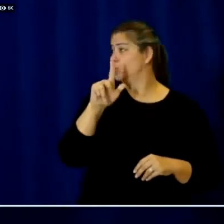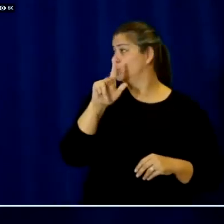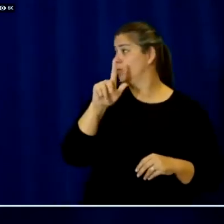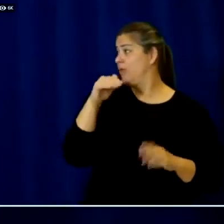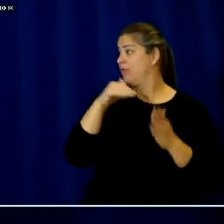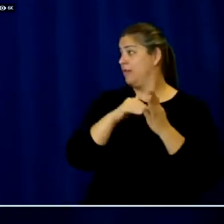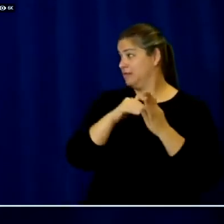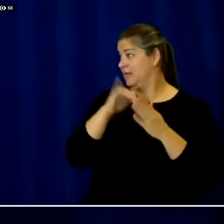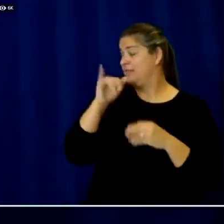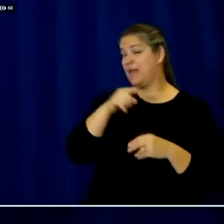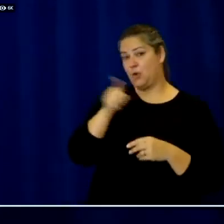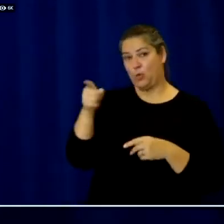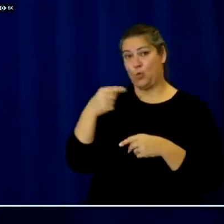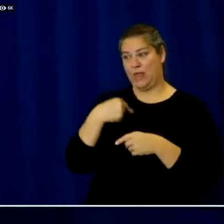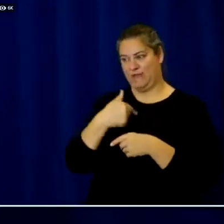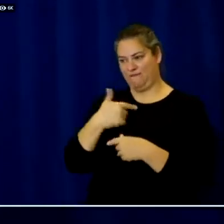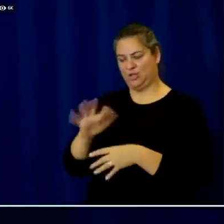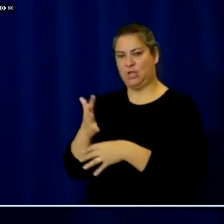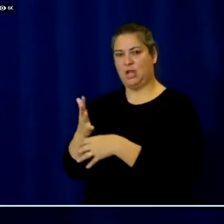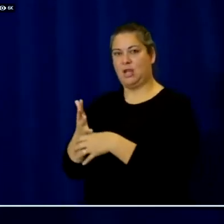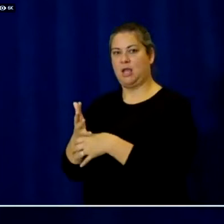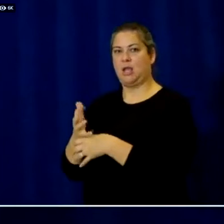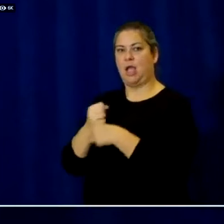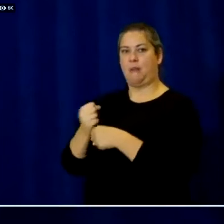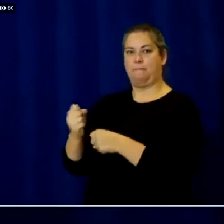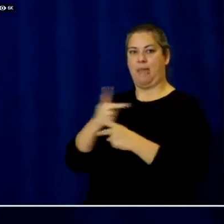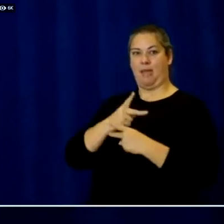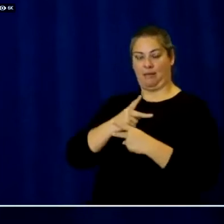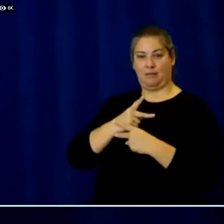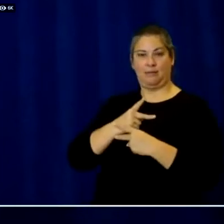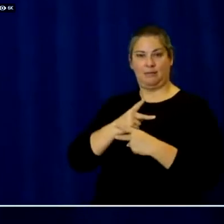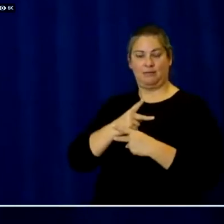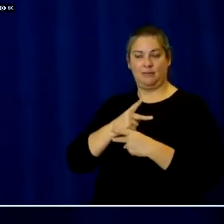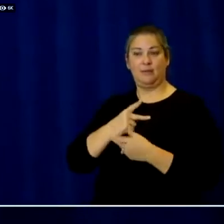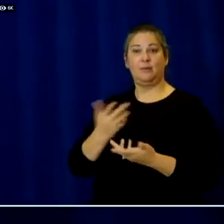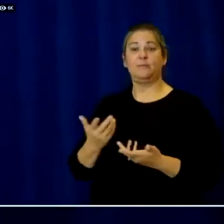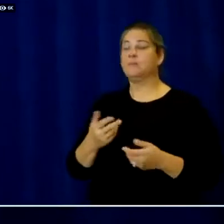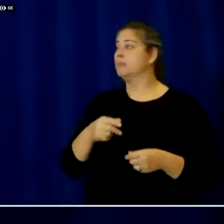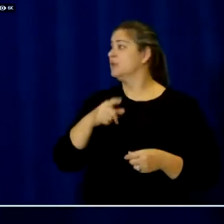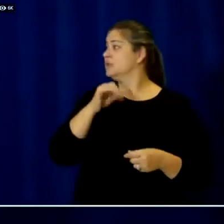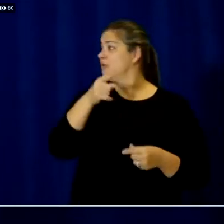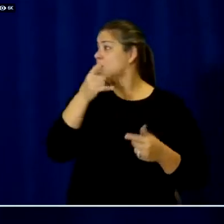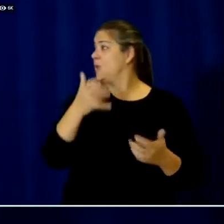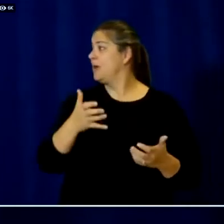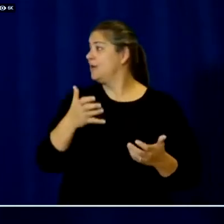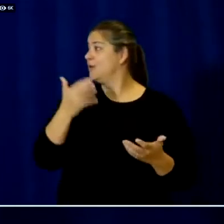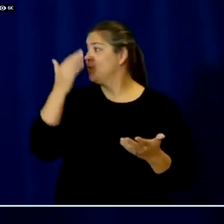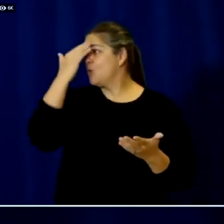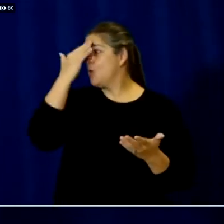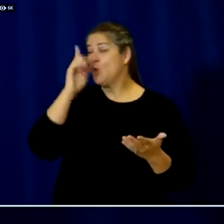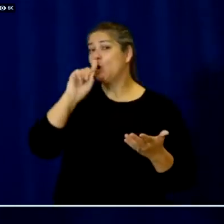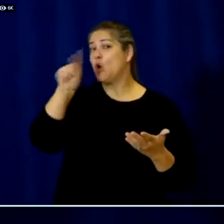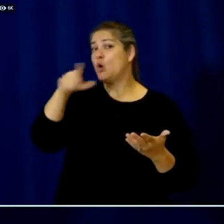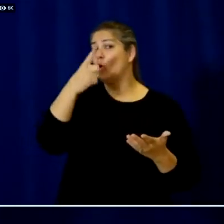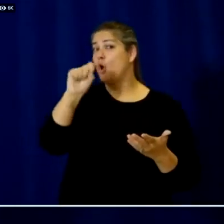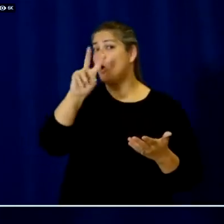ballots have been received back by the clerk. What if you want to find out if yours has gotten back to the clerk, just gonna go vote k y dot com. You